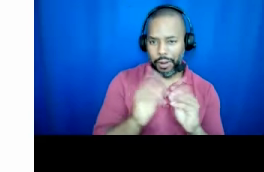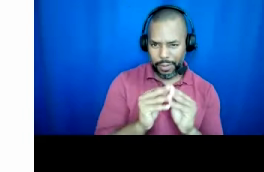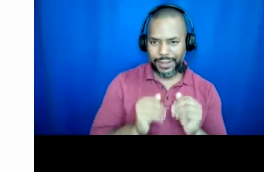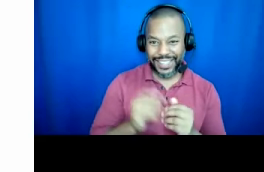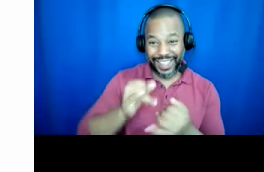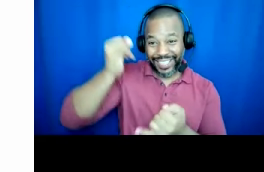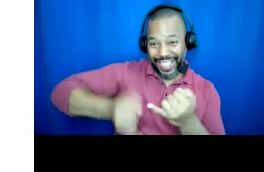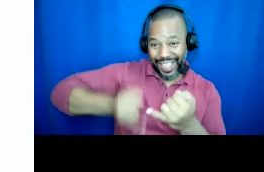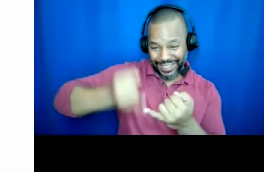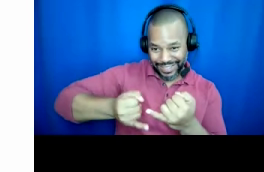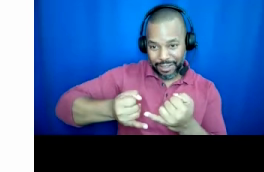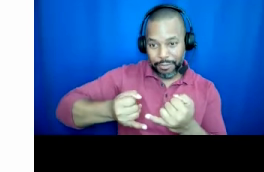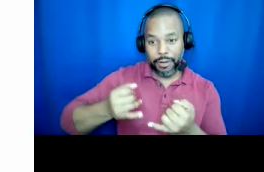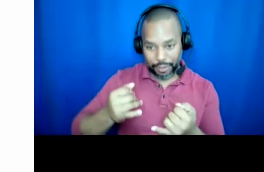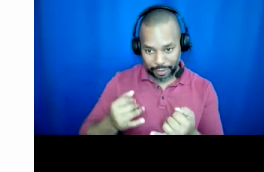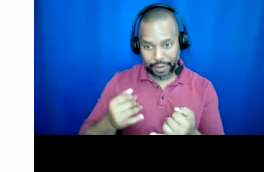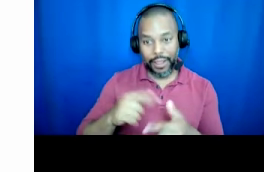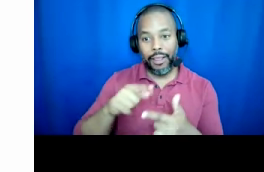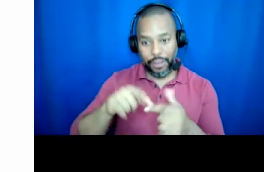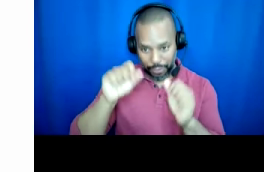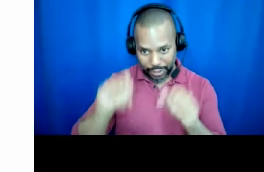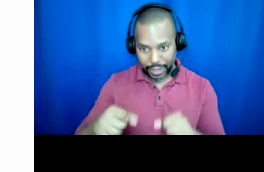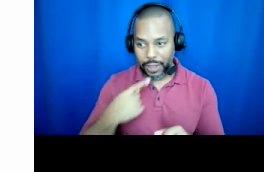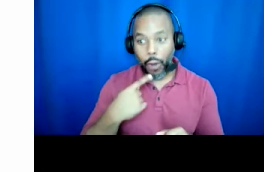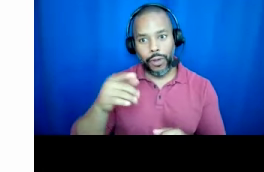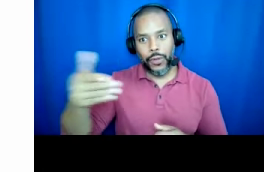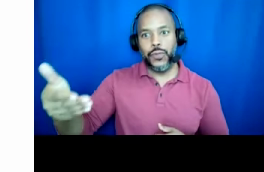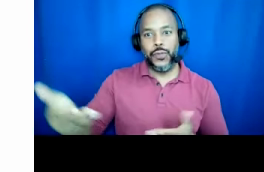before we could say, okay, we have this new faculty member on board.